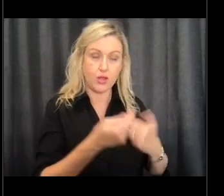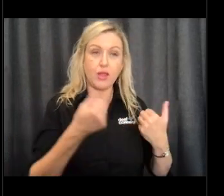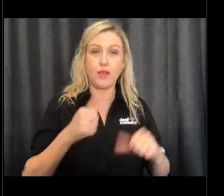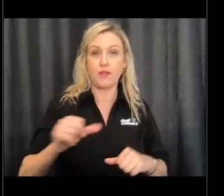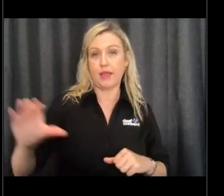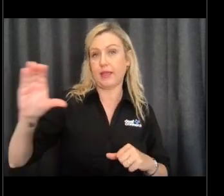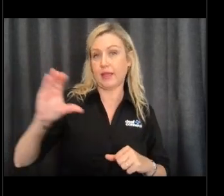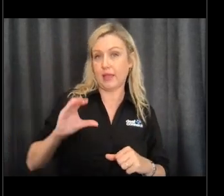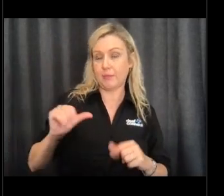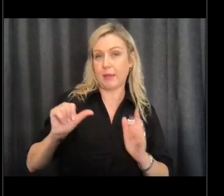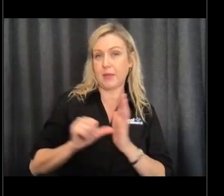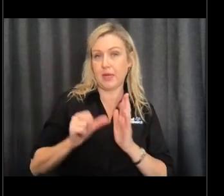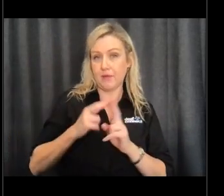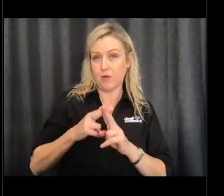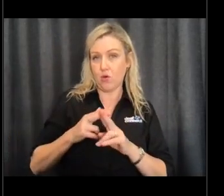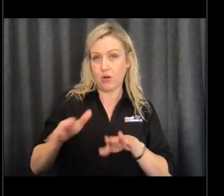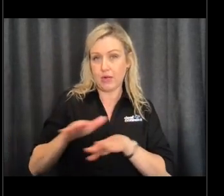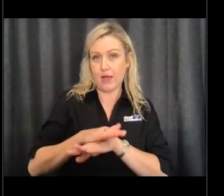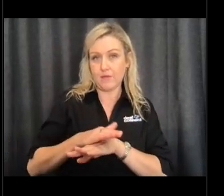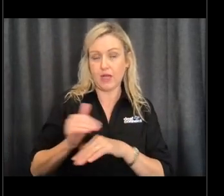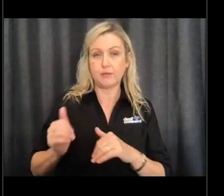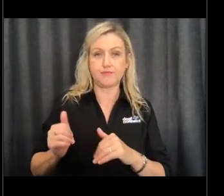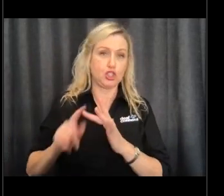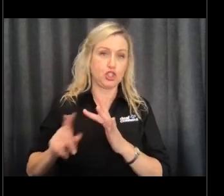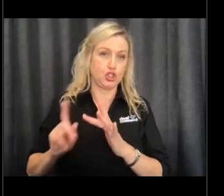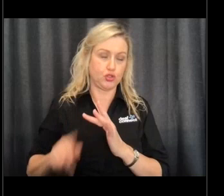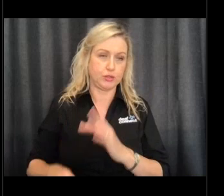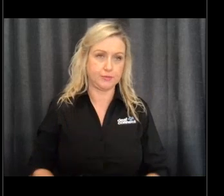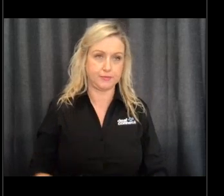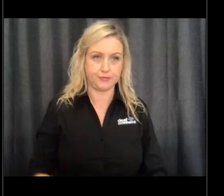Because they can't do their work until -